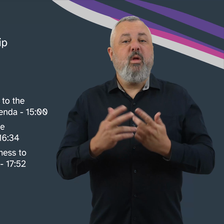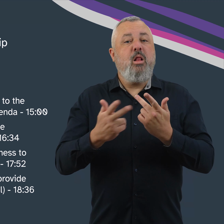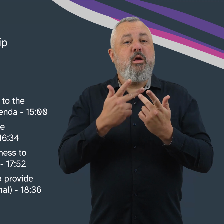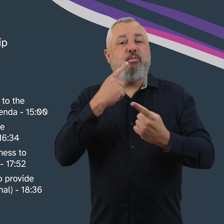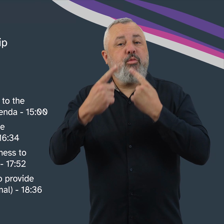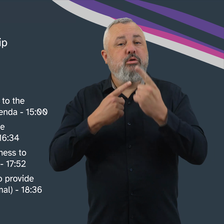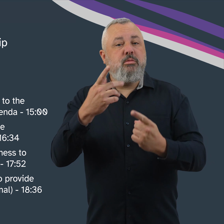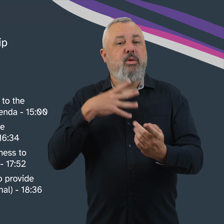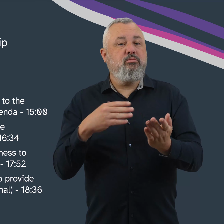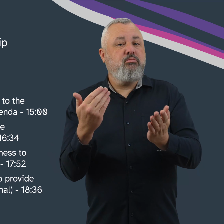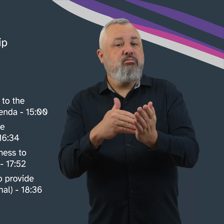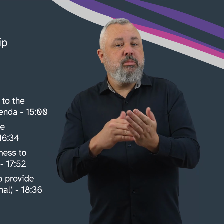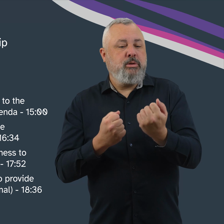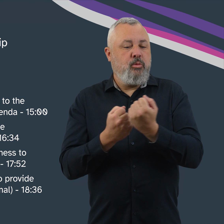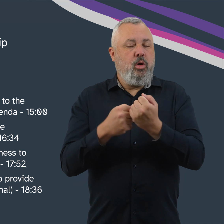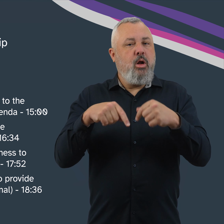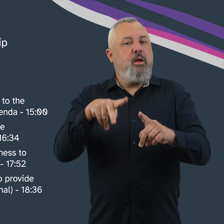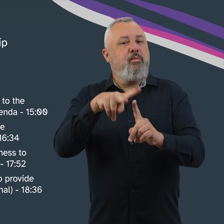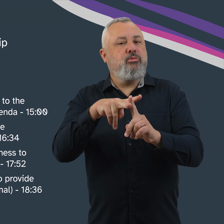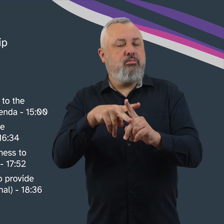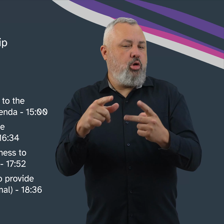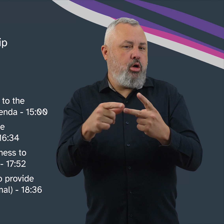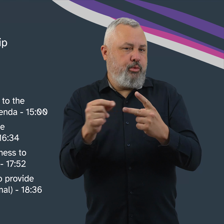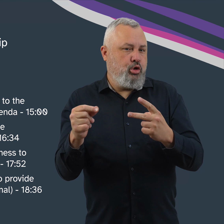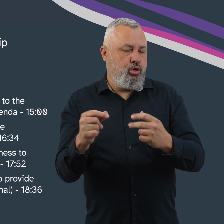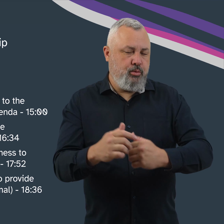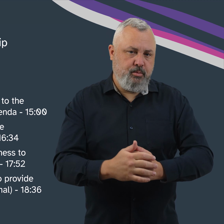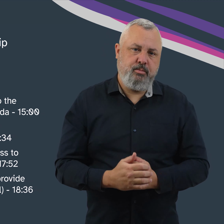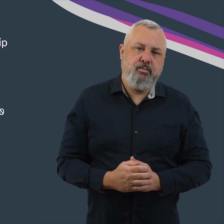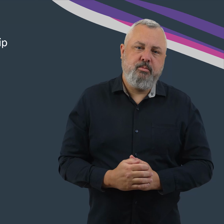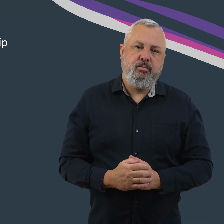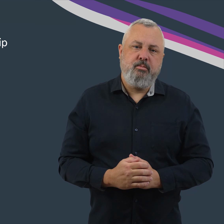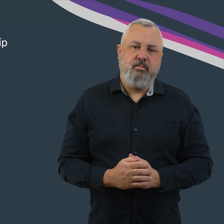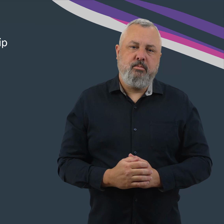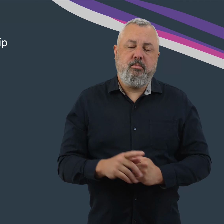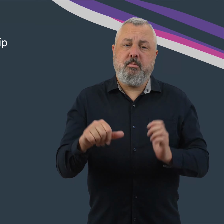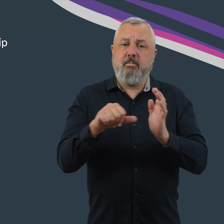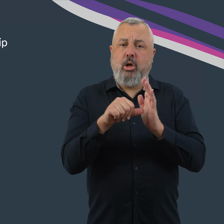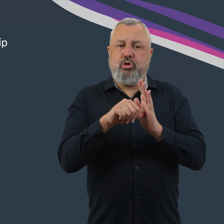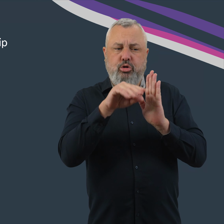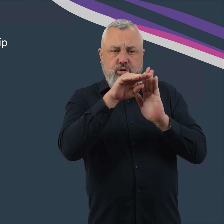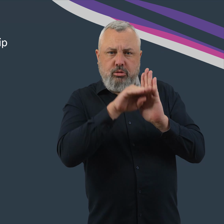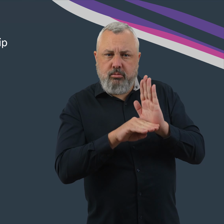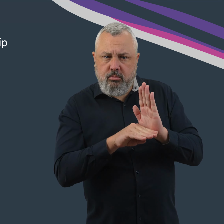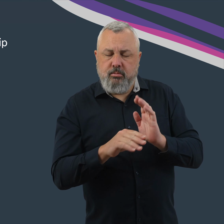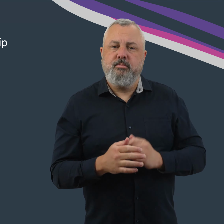Other information you would like to provide to support your application (optional) Budget conditions